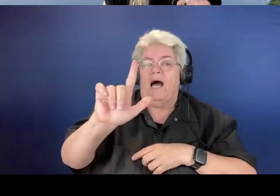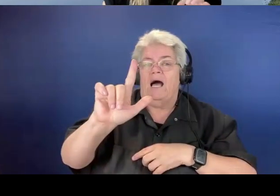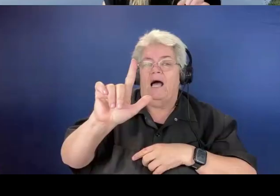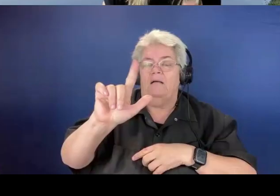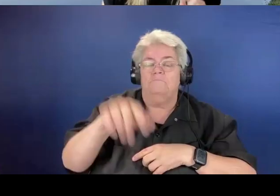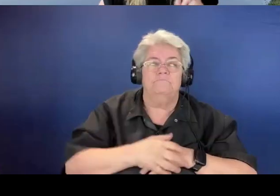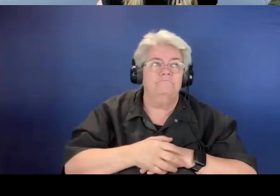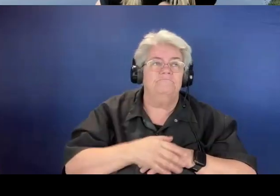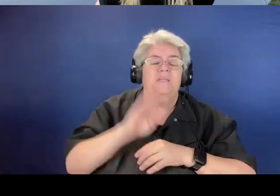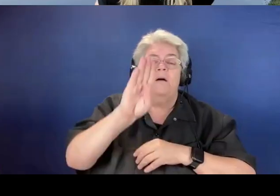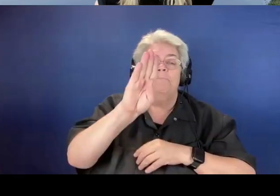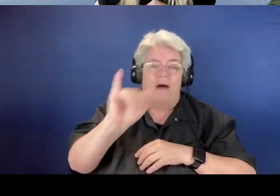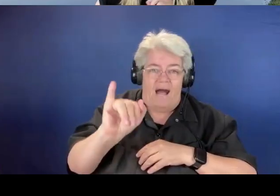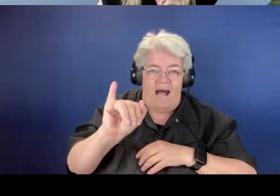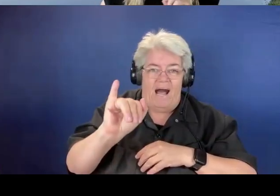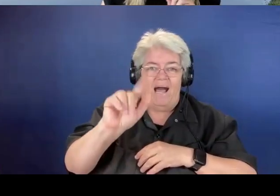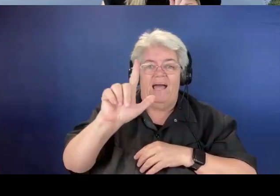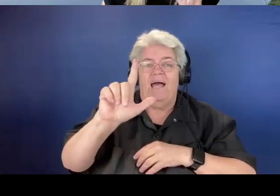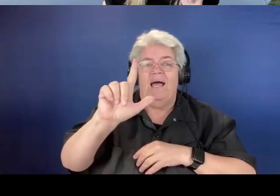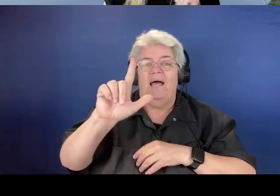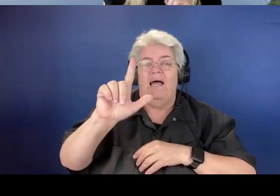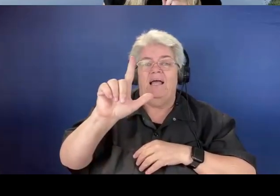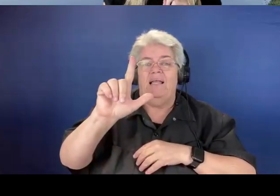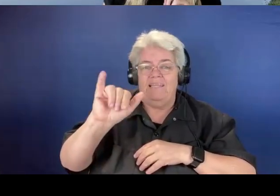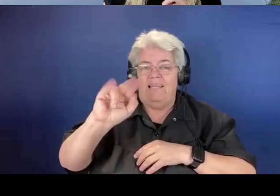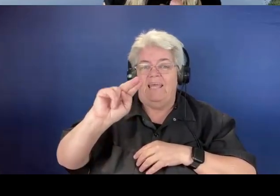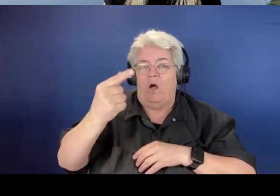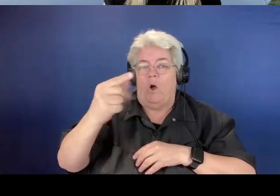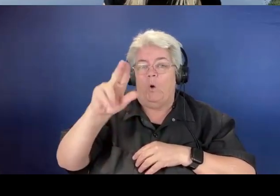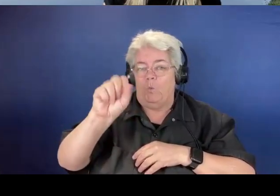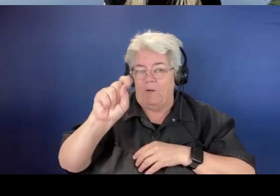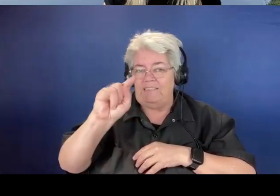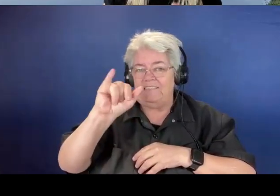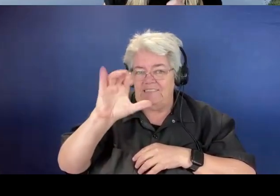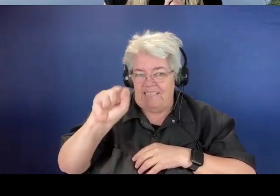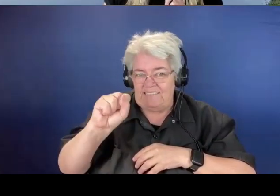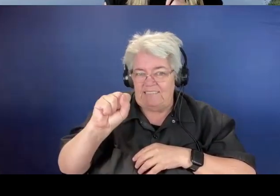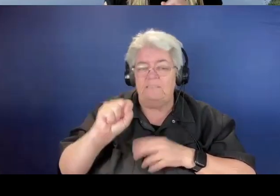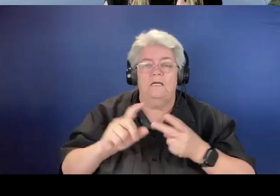It is by Bilinguistics and the book is called Difference or Disorder?